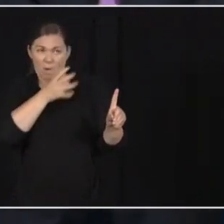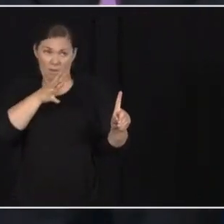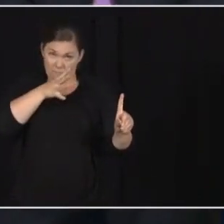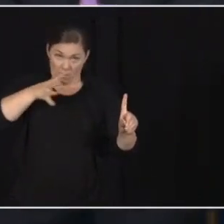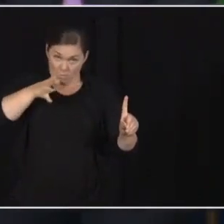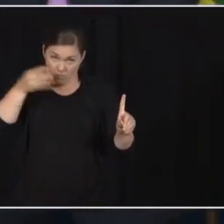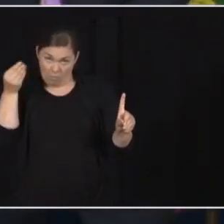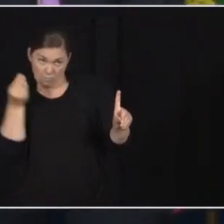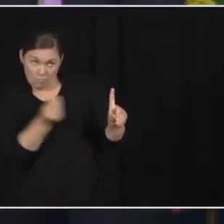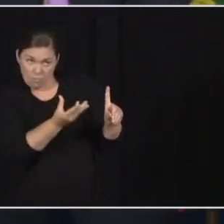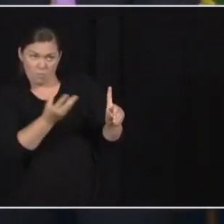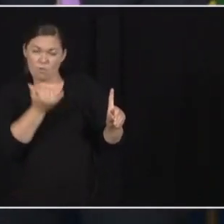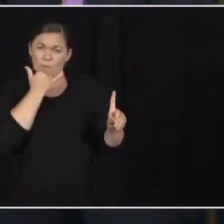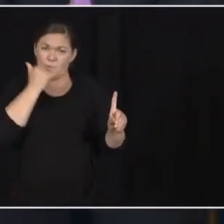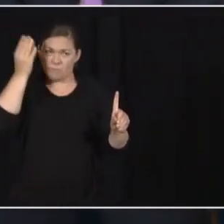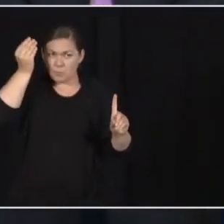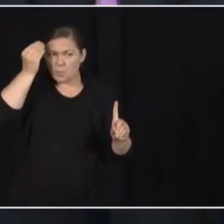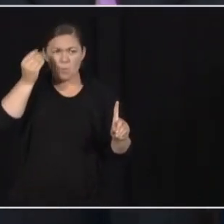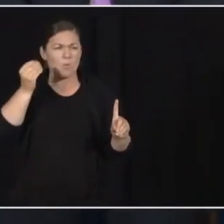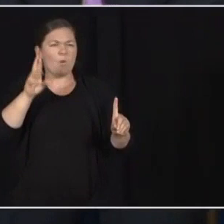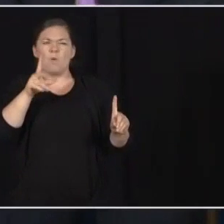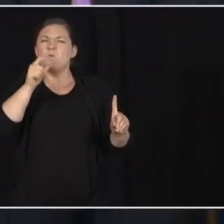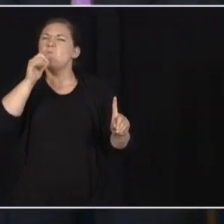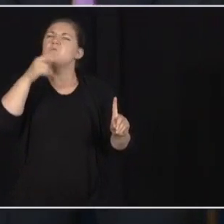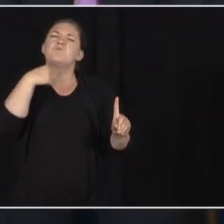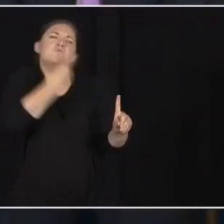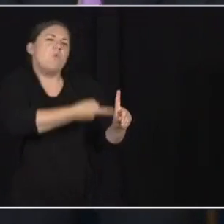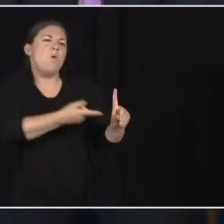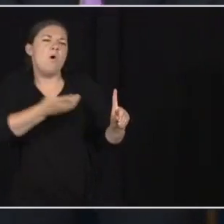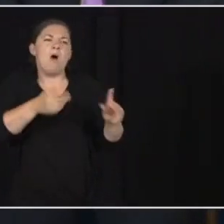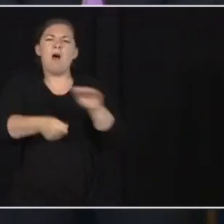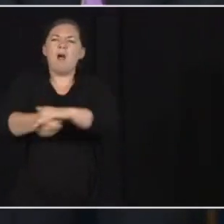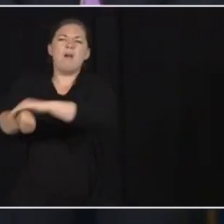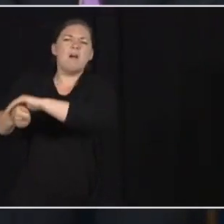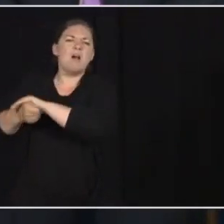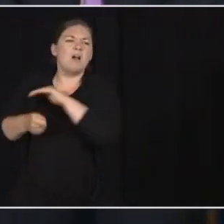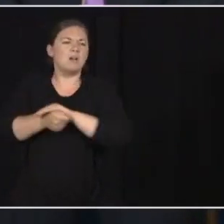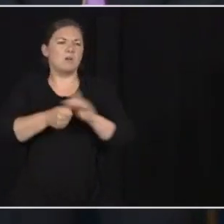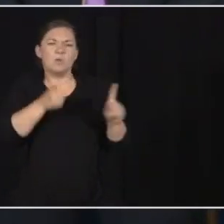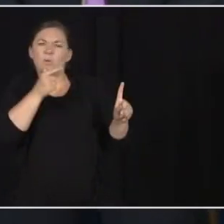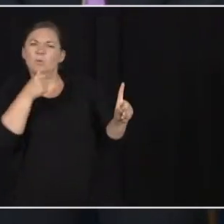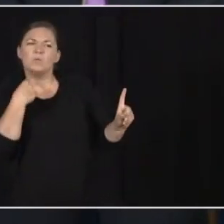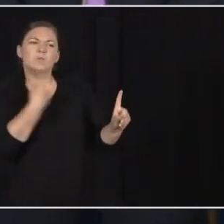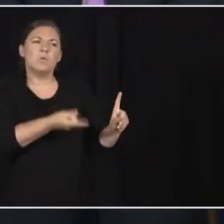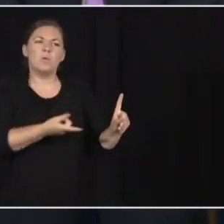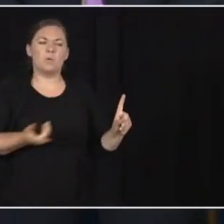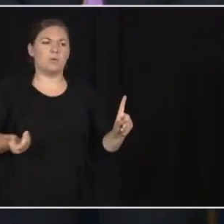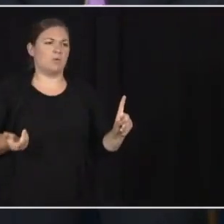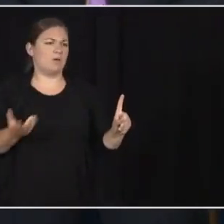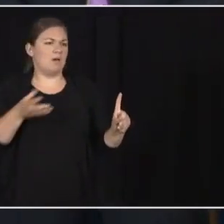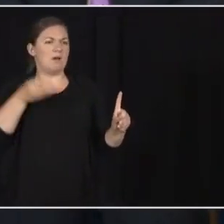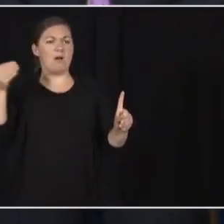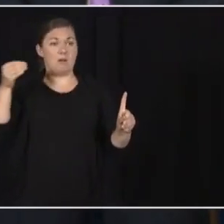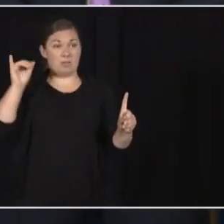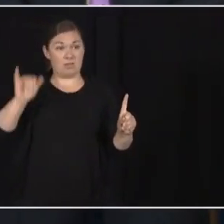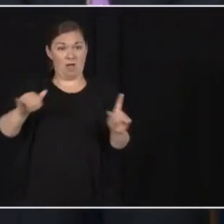I wanted to ask you about your comments about the misinformation. Who gave you that information? Was it the farm, the farmers themselves?